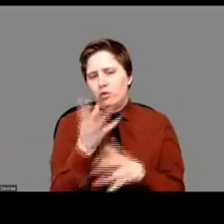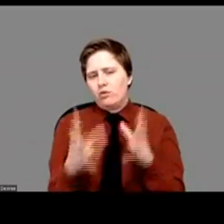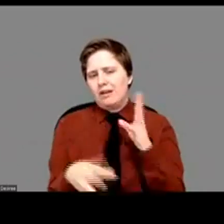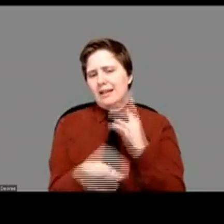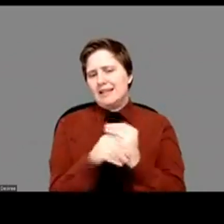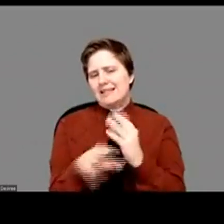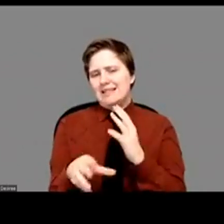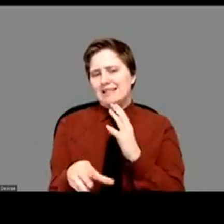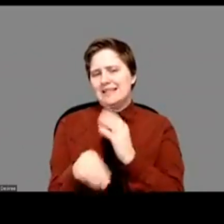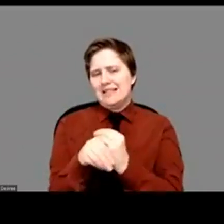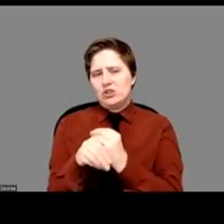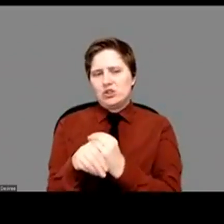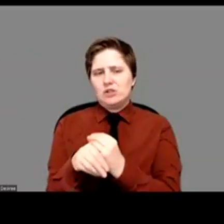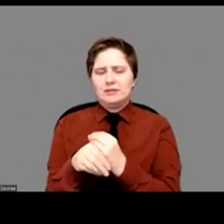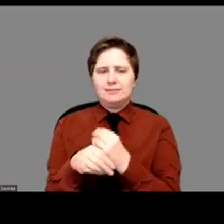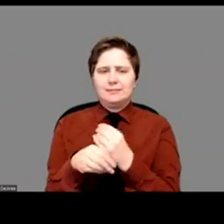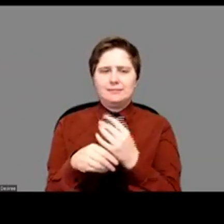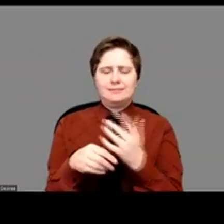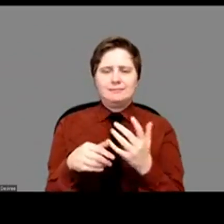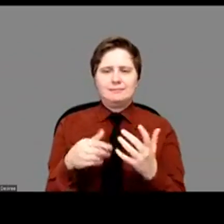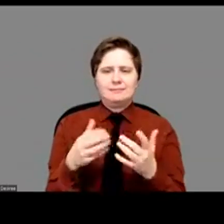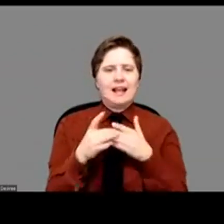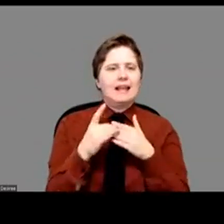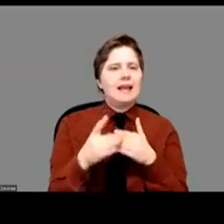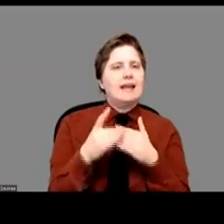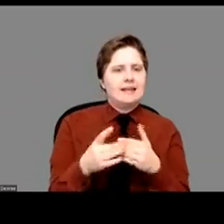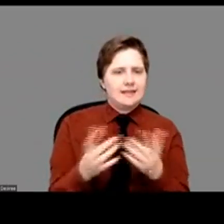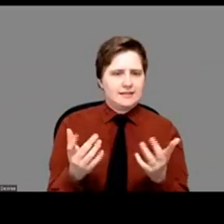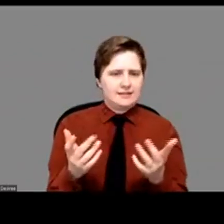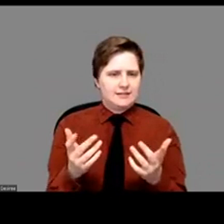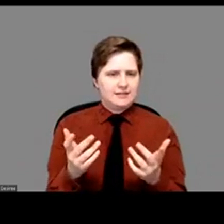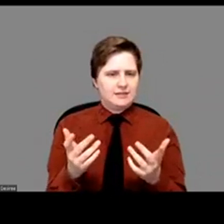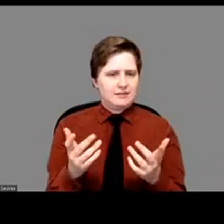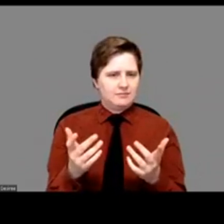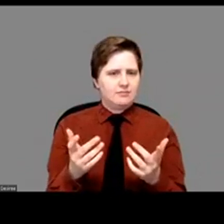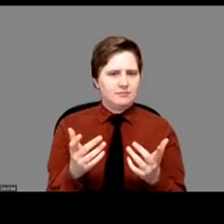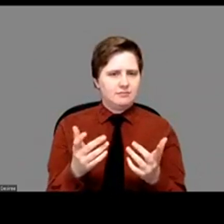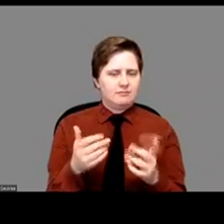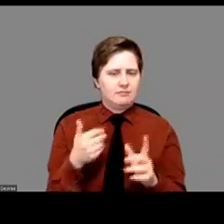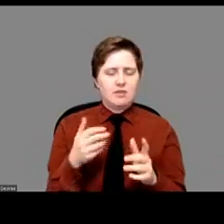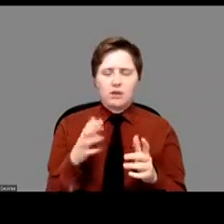handful of additional. Guidance that would go hand in hand with